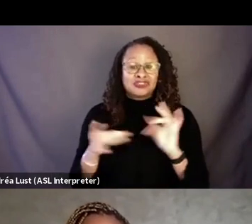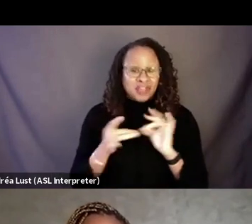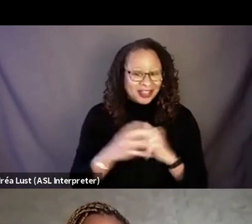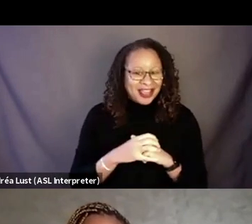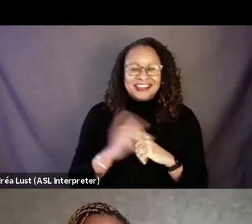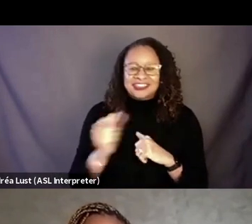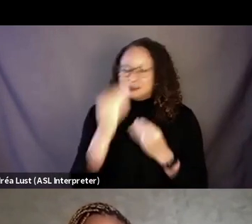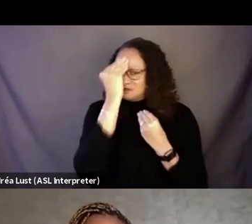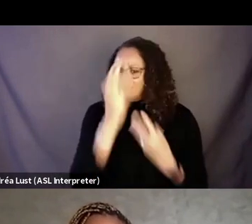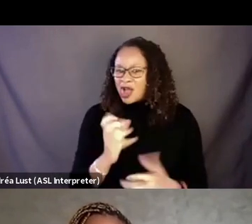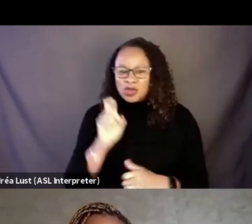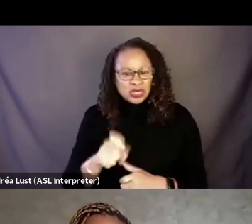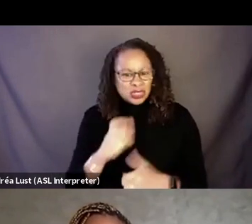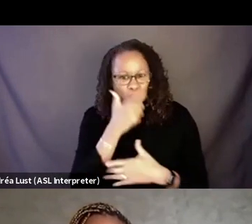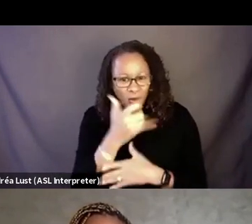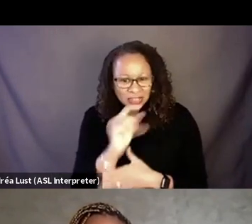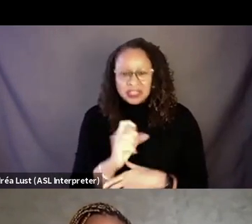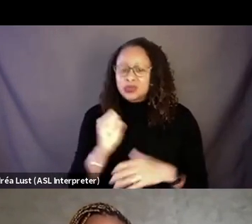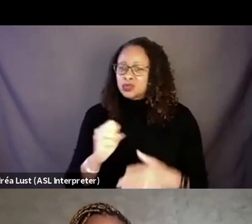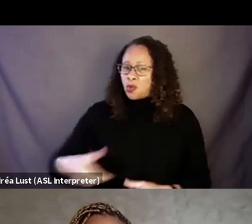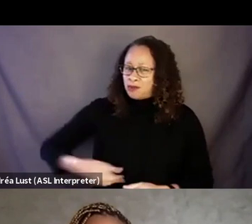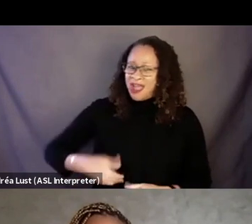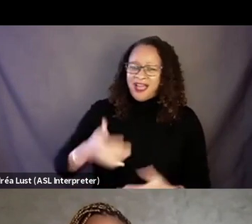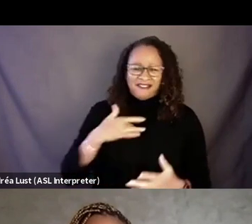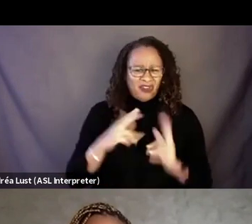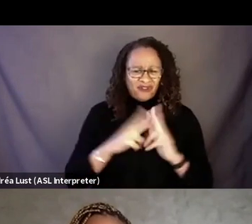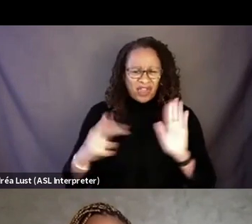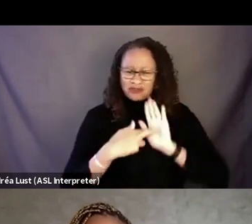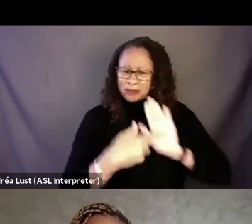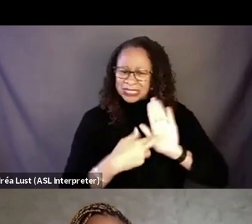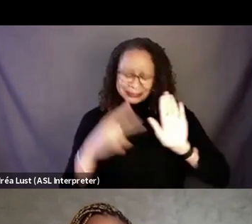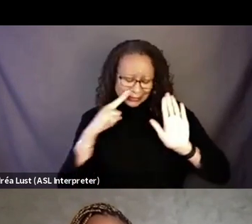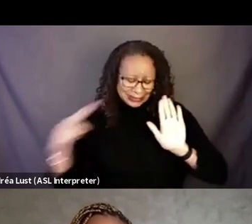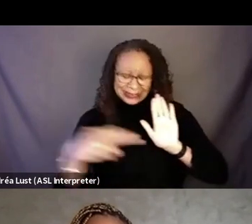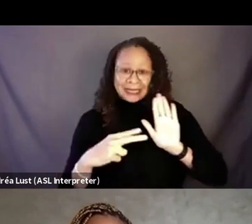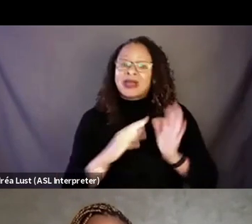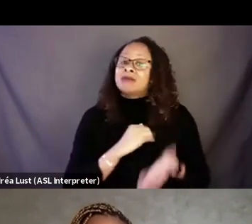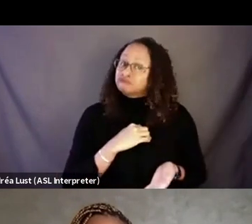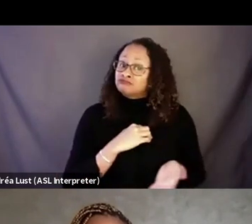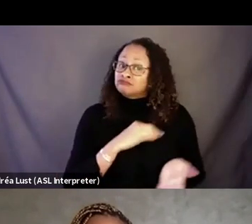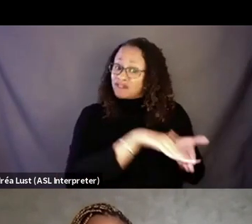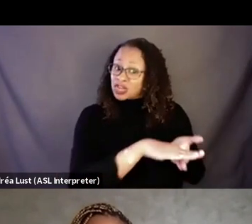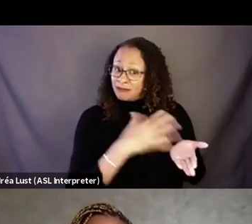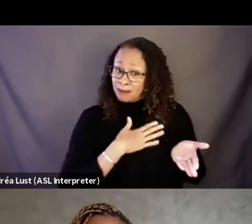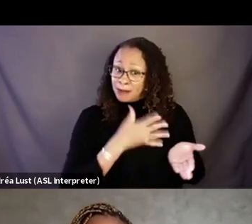"I cannot tell you how represented I feel." And I forgave her for going to the premiere.